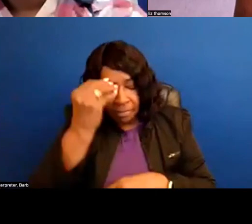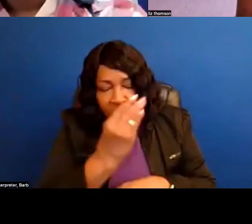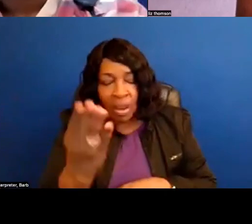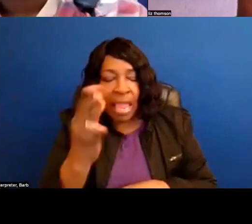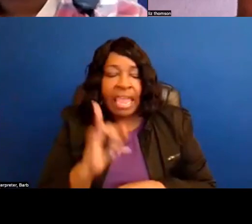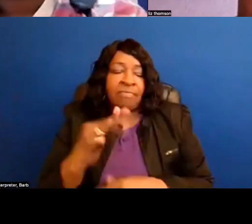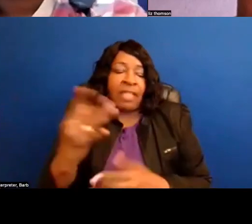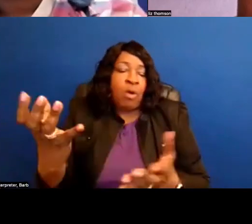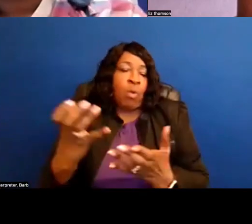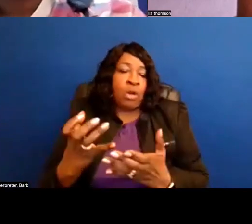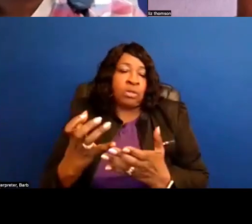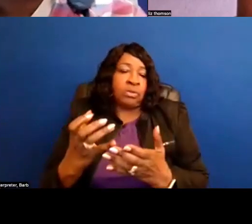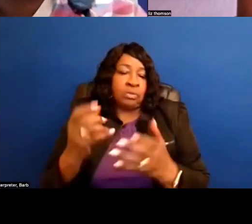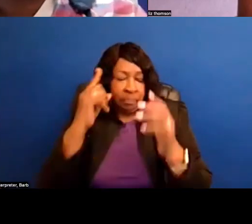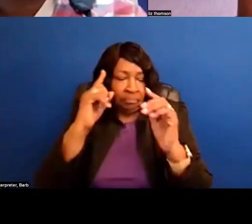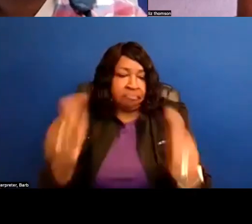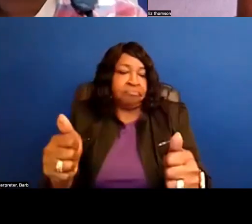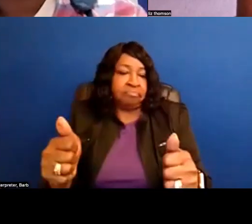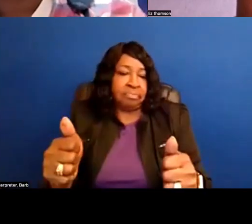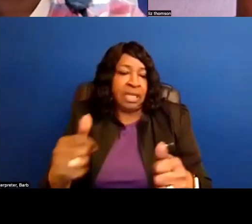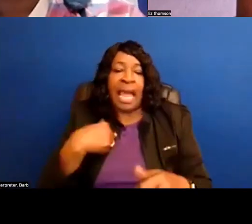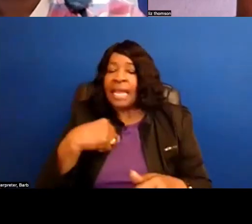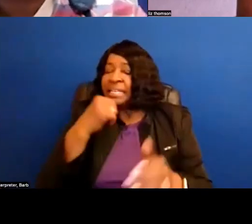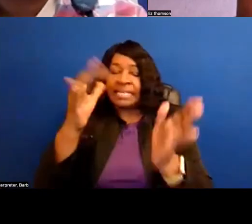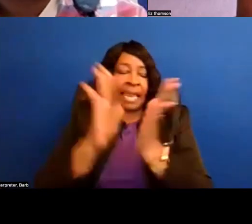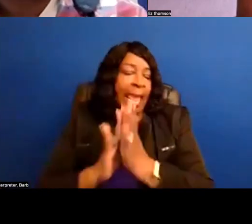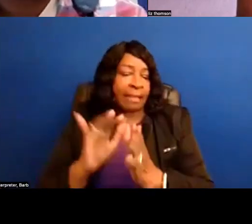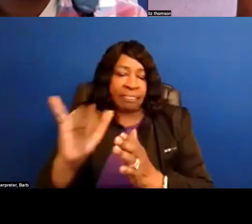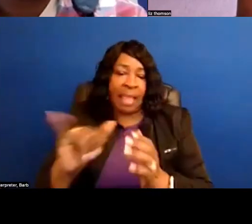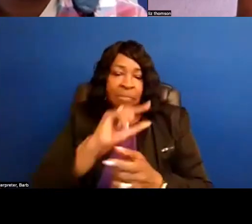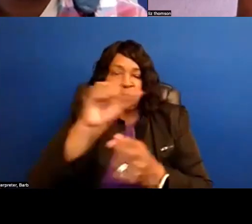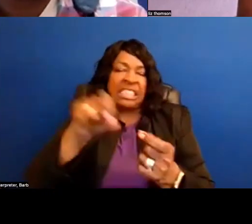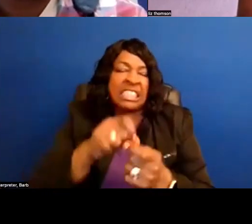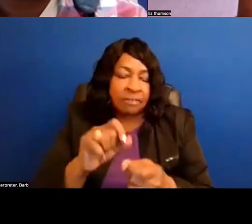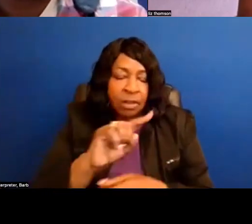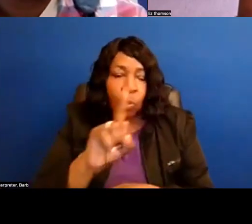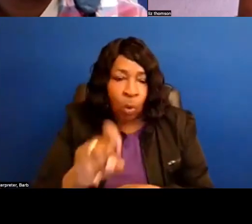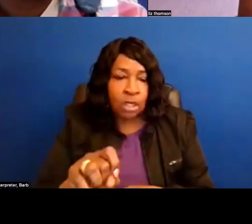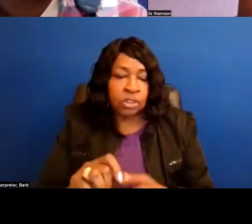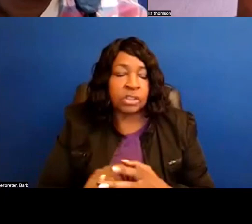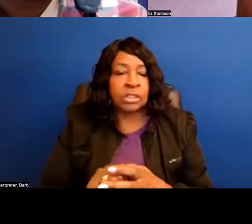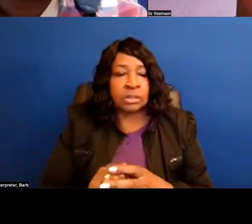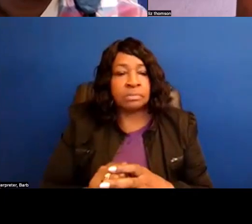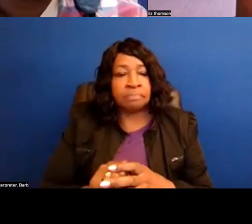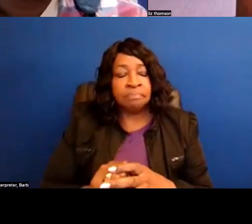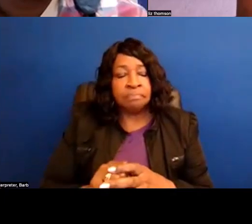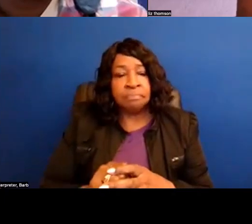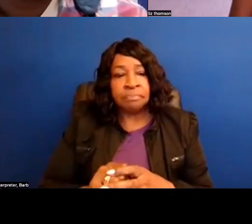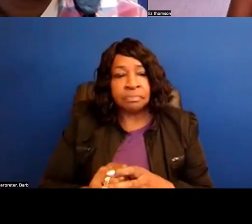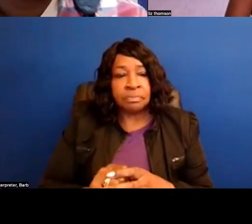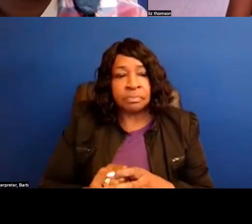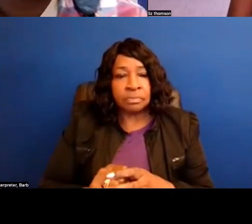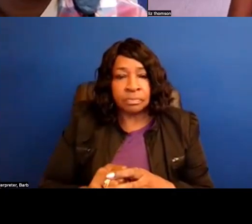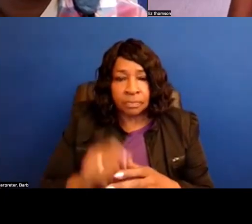So I definitely did not out them in that way once we got to the focus groups. Yeah, thank you.